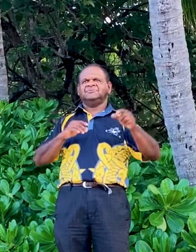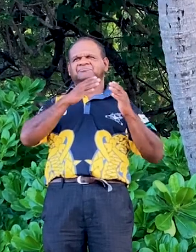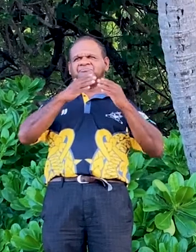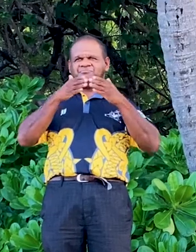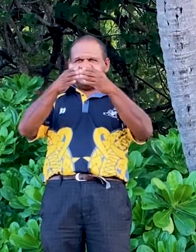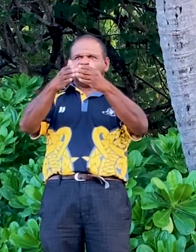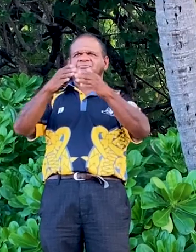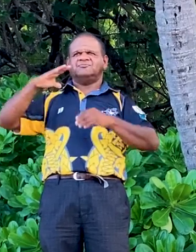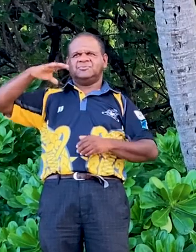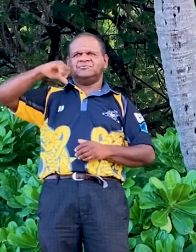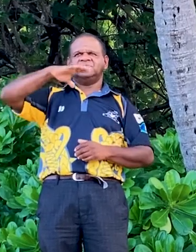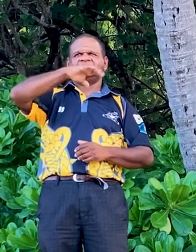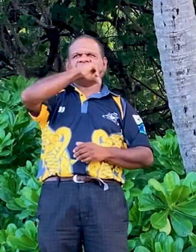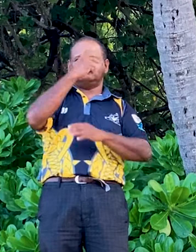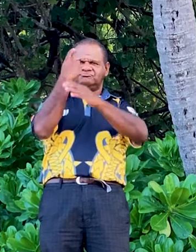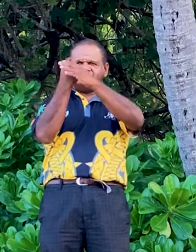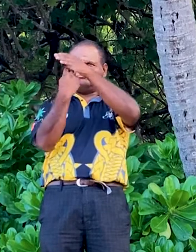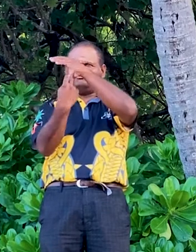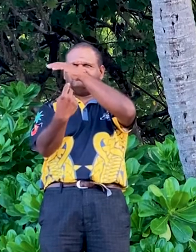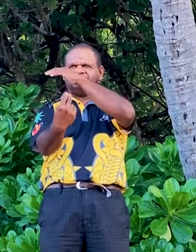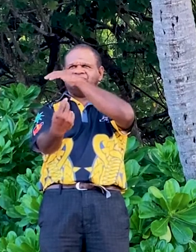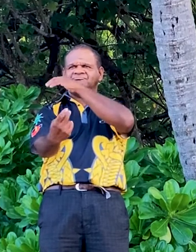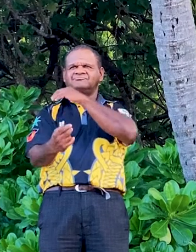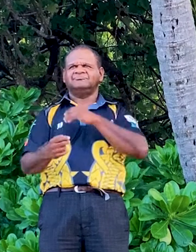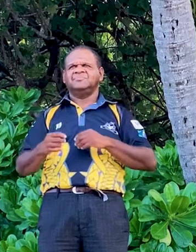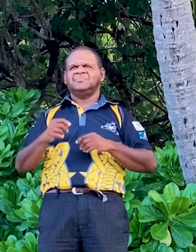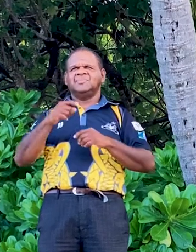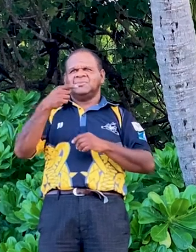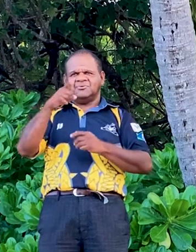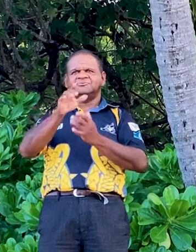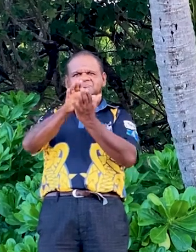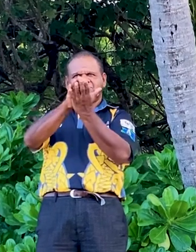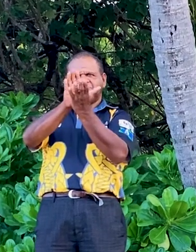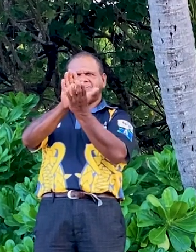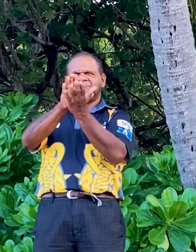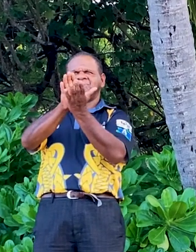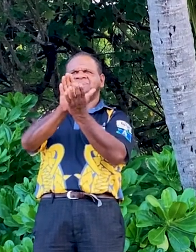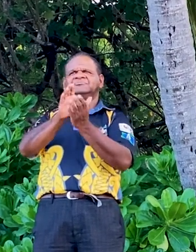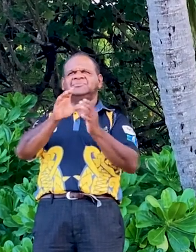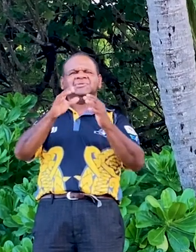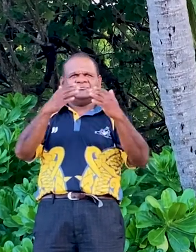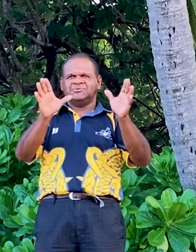and then fishing for crayfish and crocodiles.